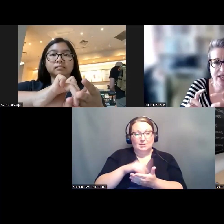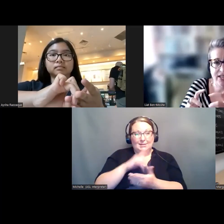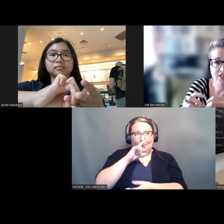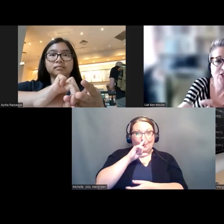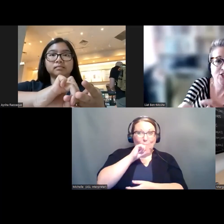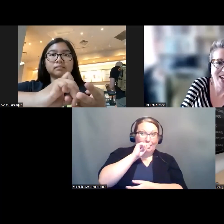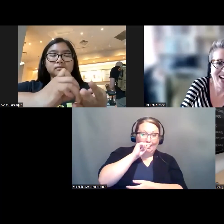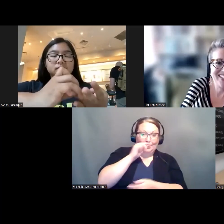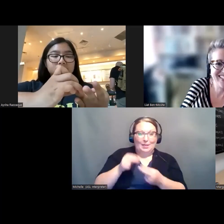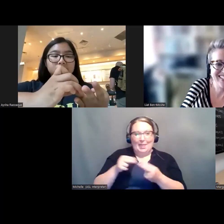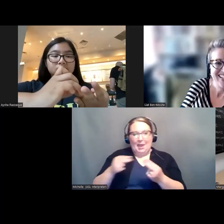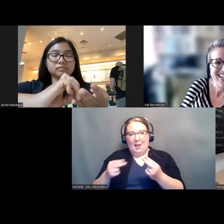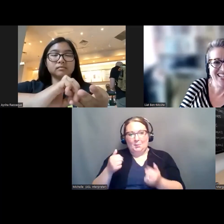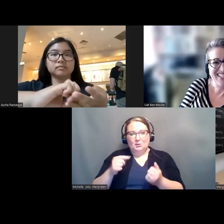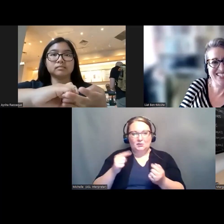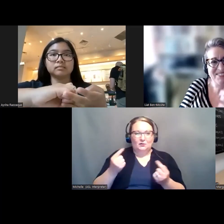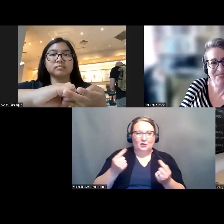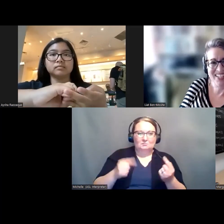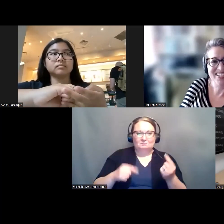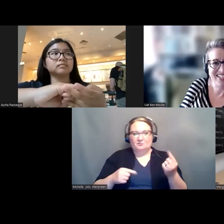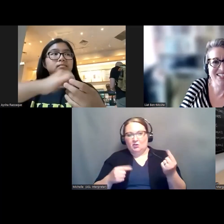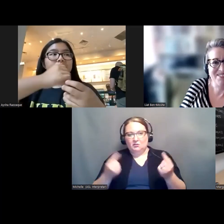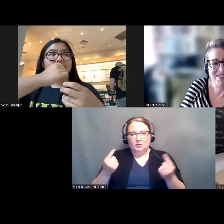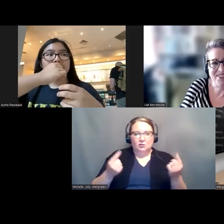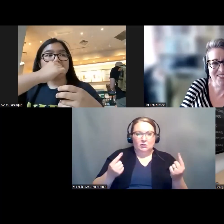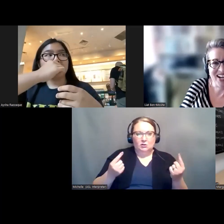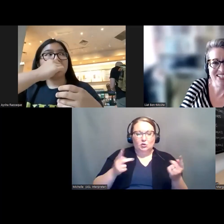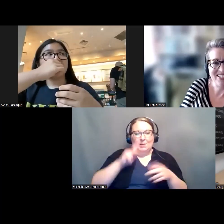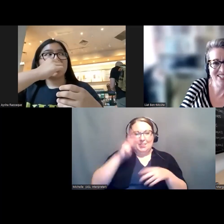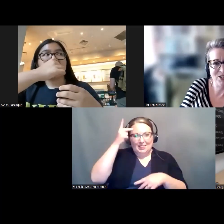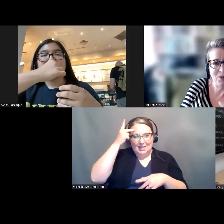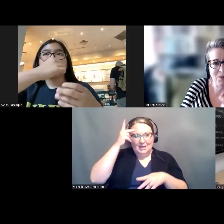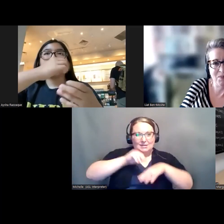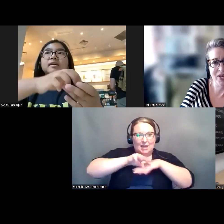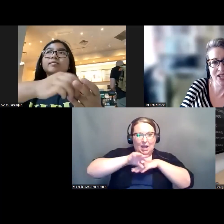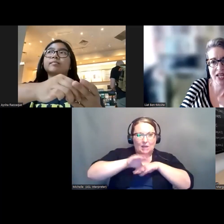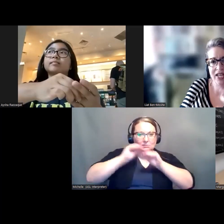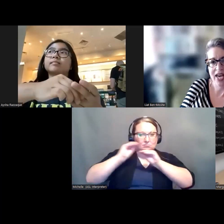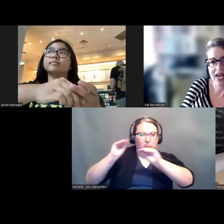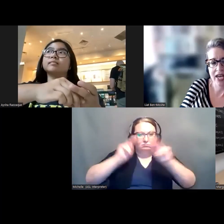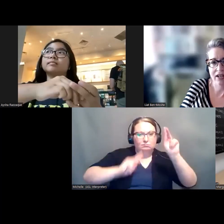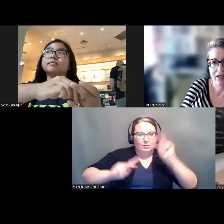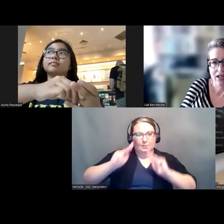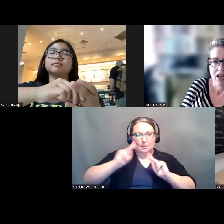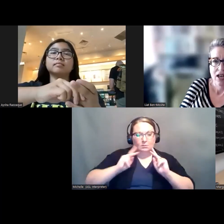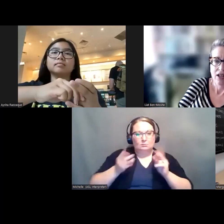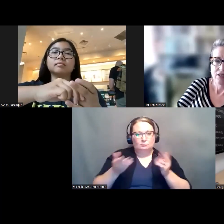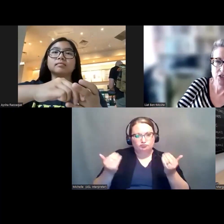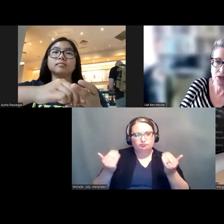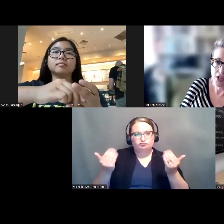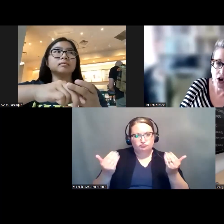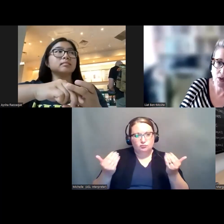is to do that, is to politicize people, right? Is to be like, "Hey, do you know